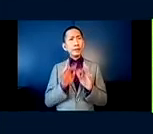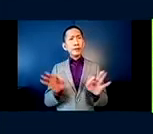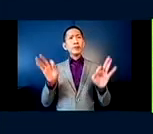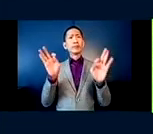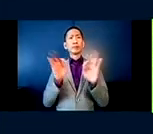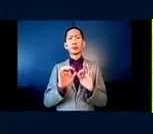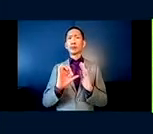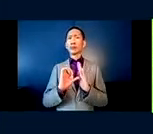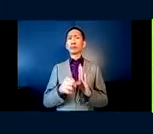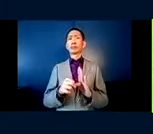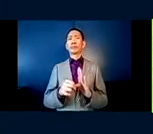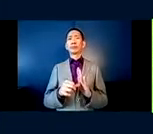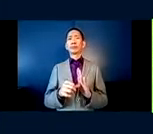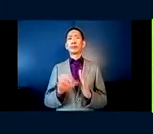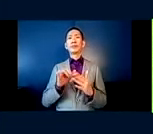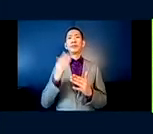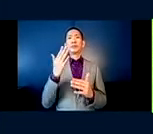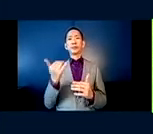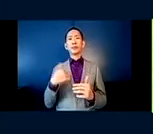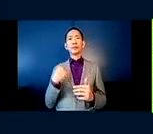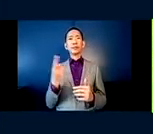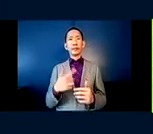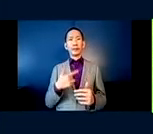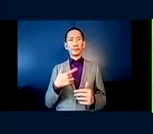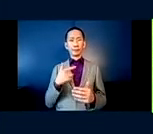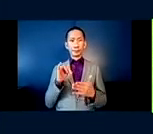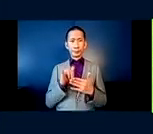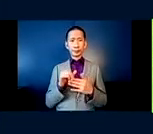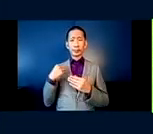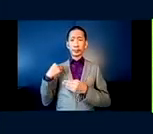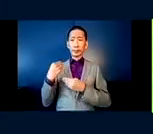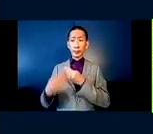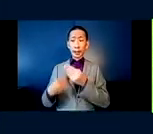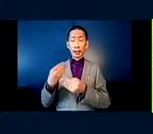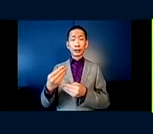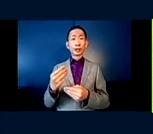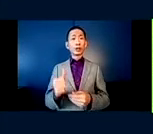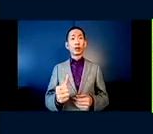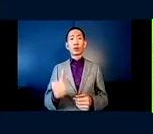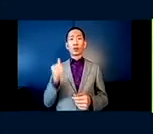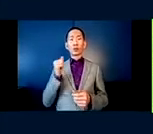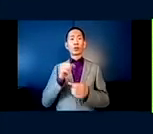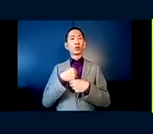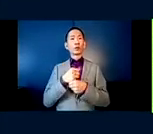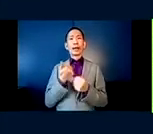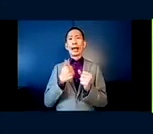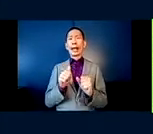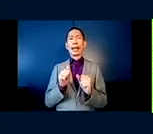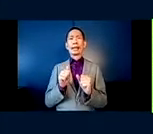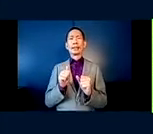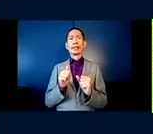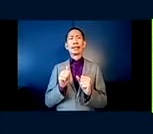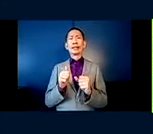I THINK THAT'S VERY IMPORTANT. AND THAT'S WHY I ALWAYS FELT THAT ANCESTRY IS NOT GOING TO